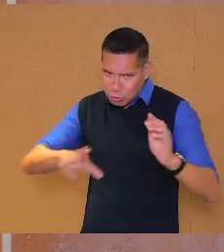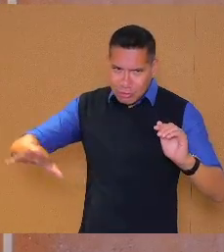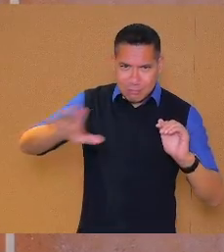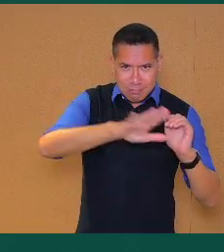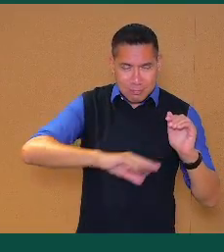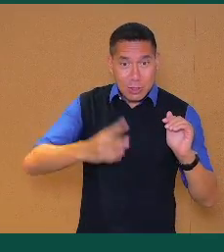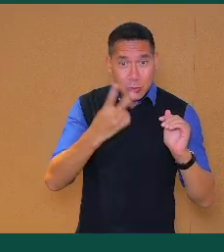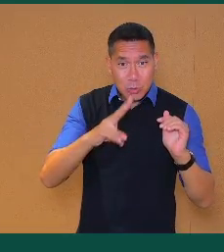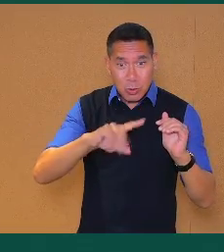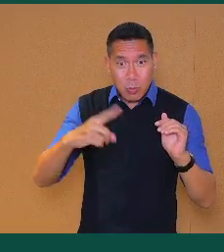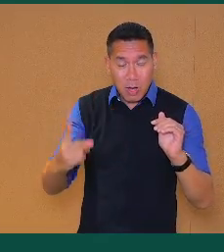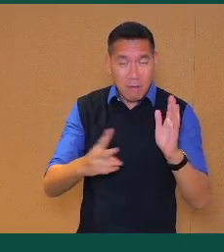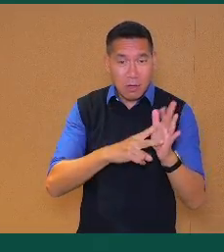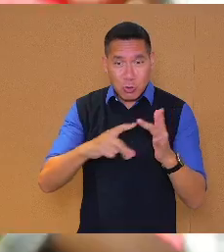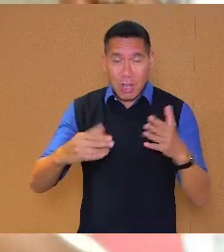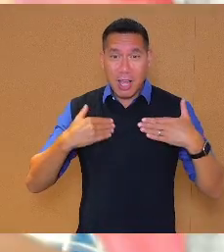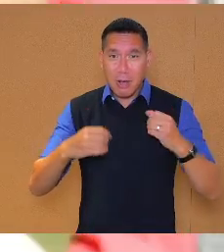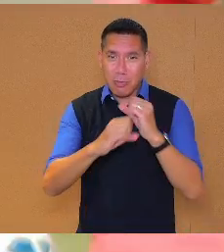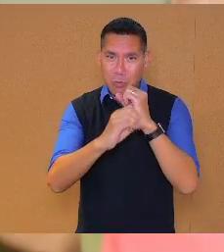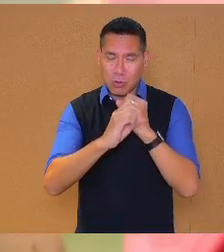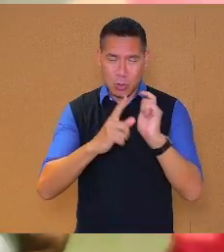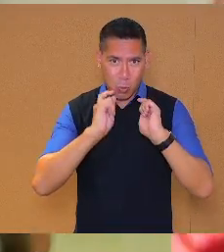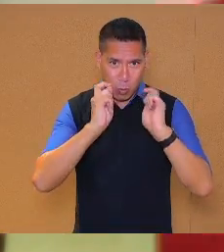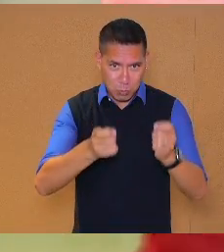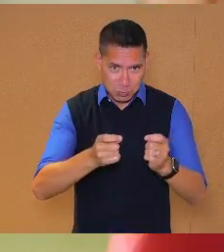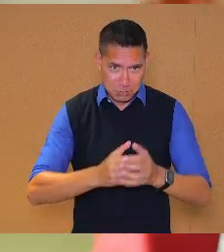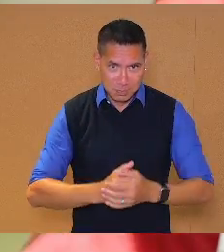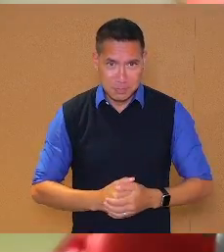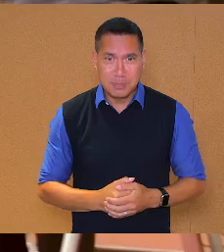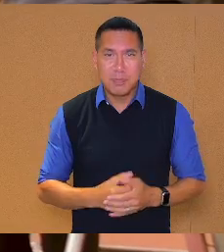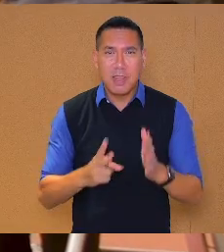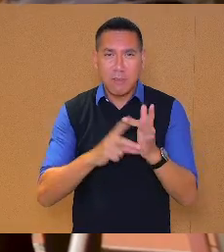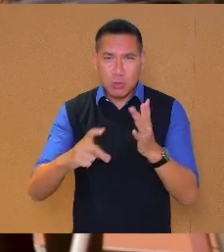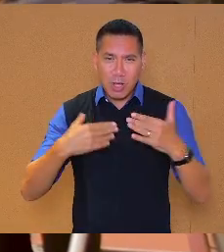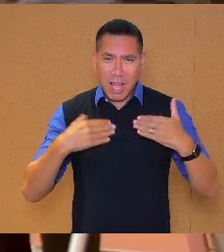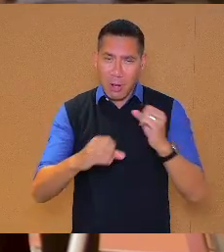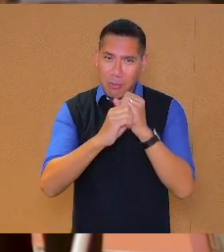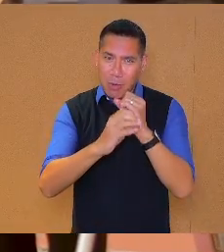Victoria to the 2021 Victorian Health Promotion Awards. The Victorian Health Promotion Awards recognised incredible